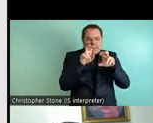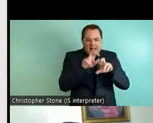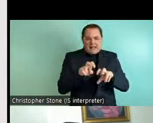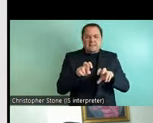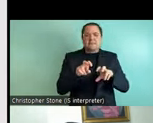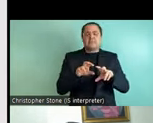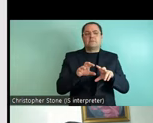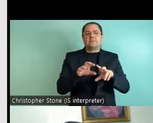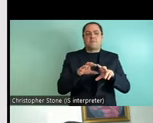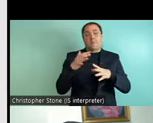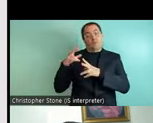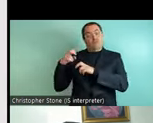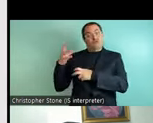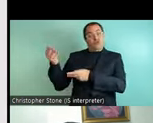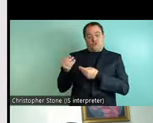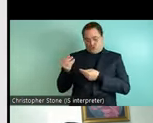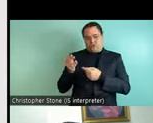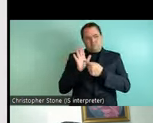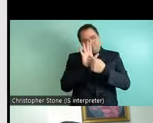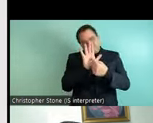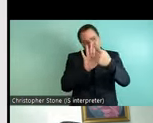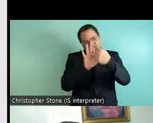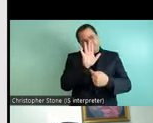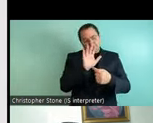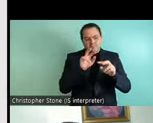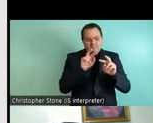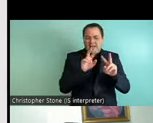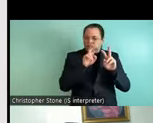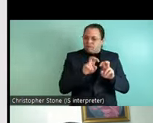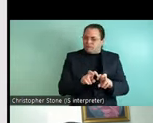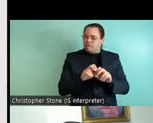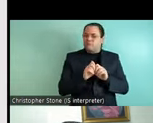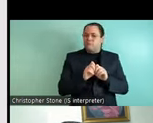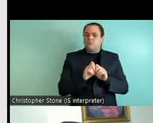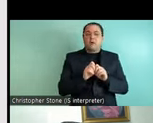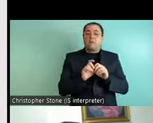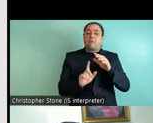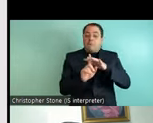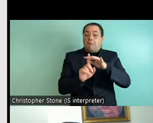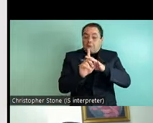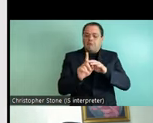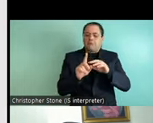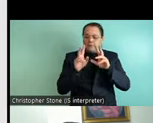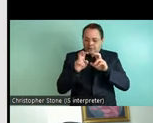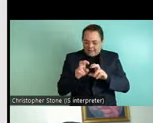that is being conducted on as needed basis for continuous improvement for our members